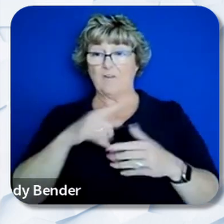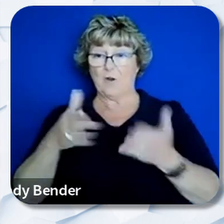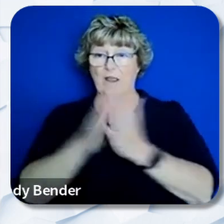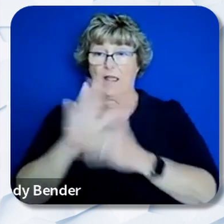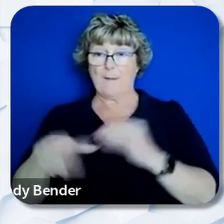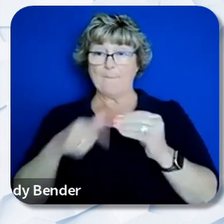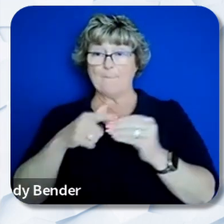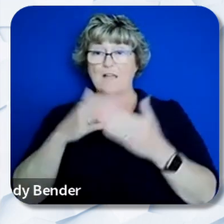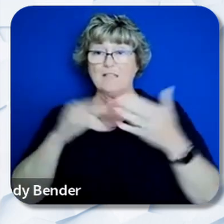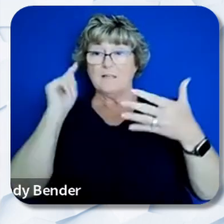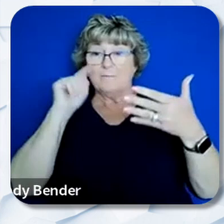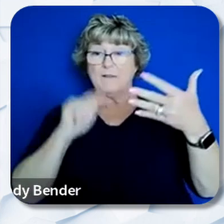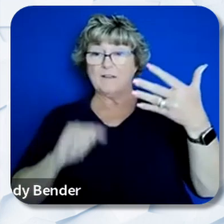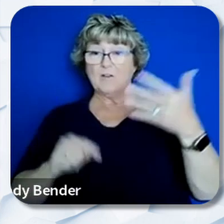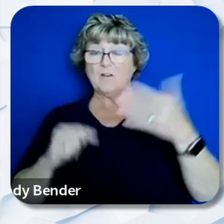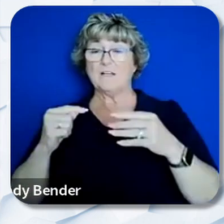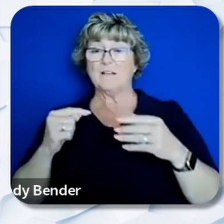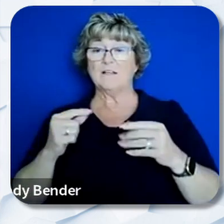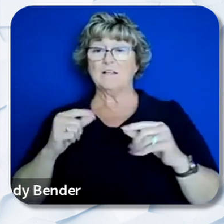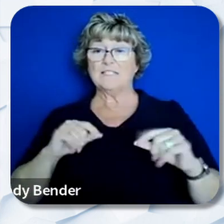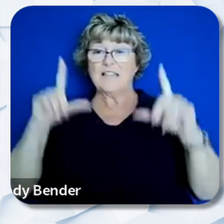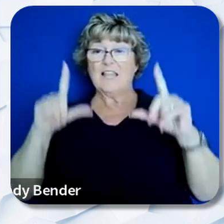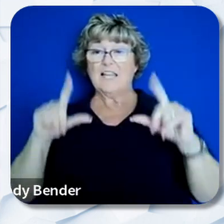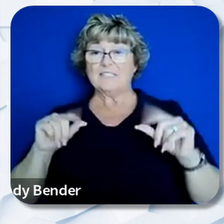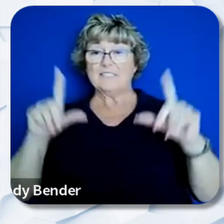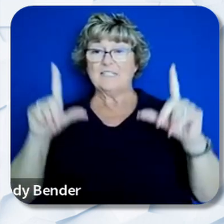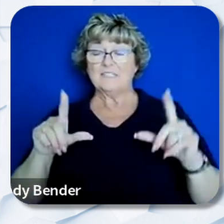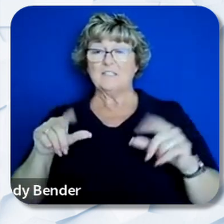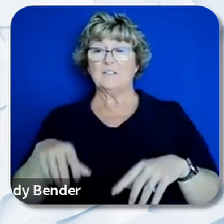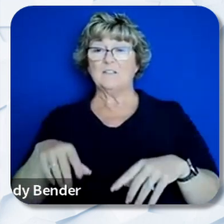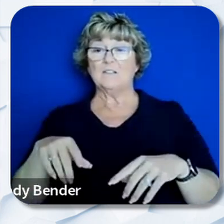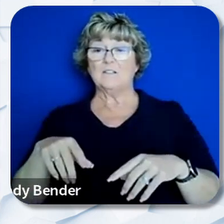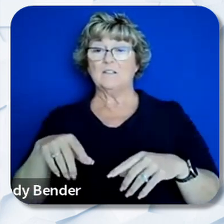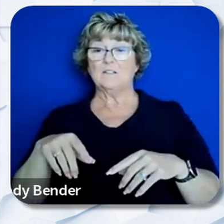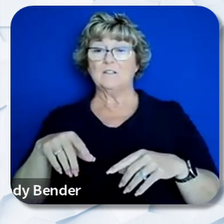these past slides or the slides coming up they'll be included, including who your regional